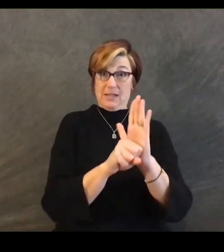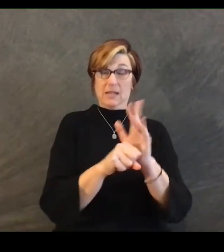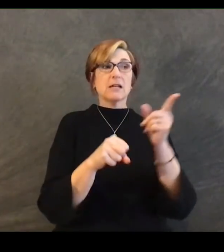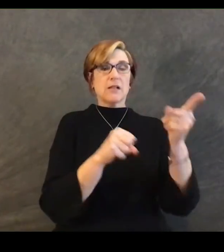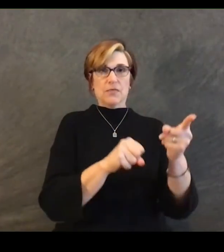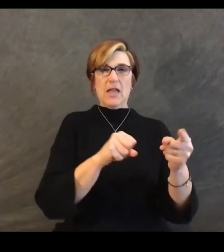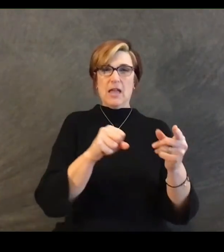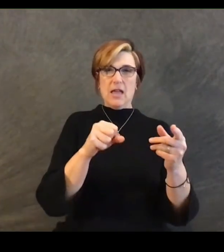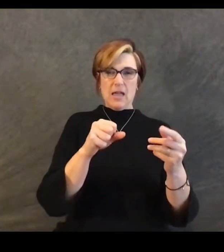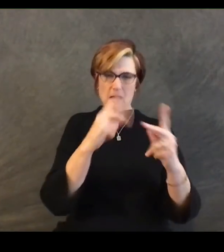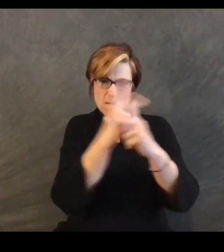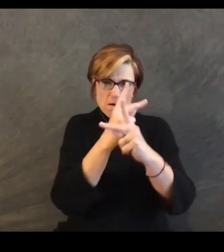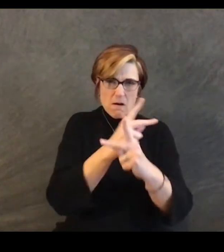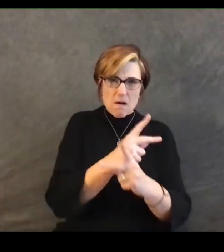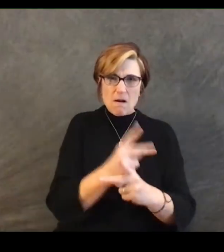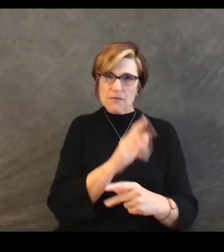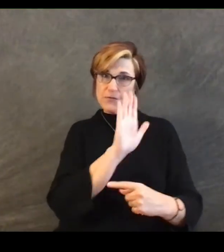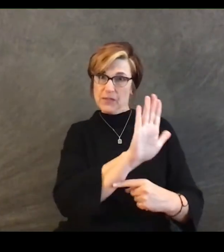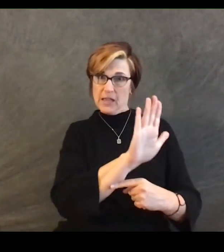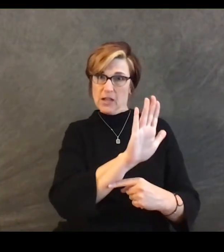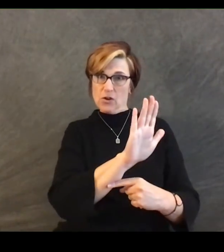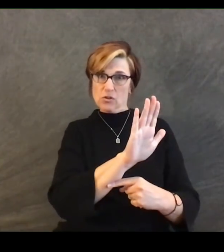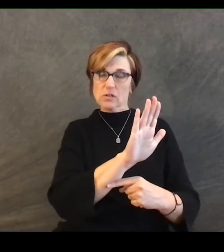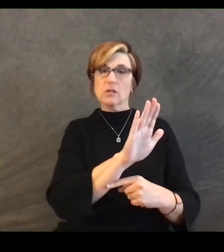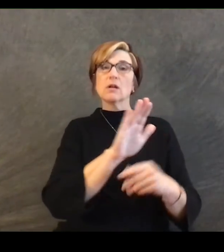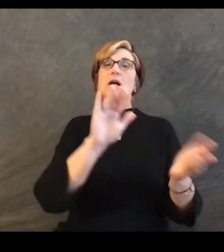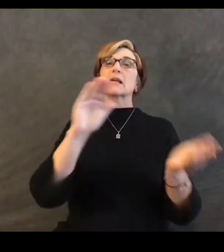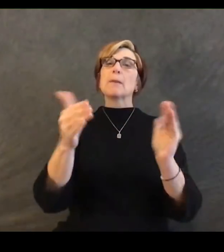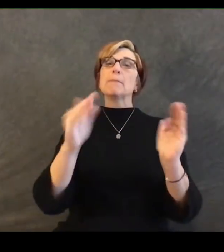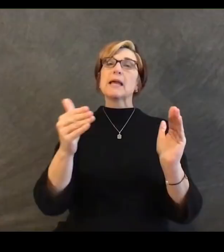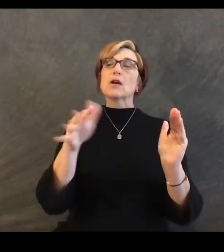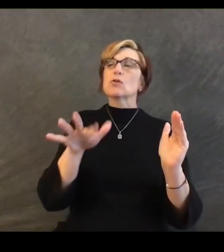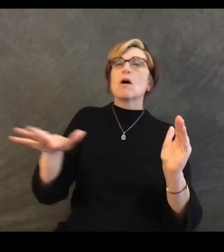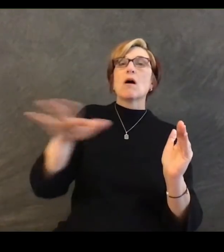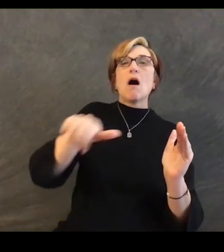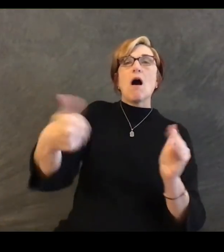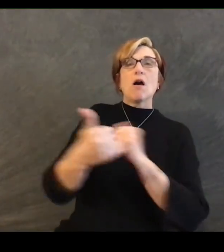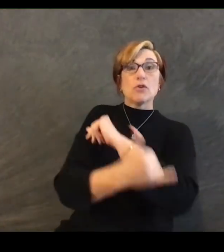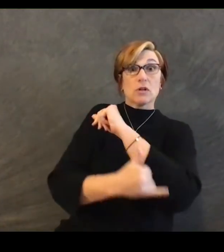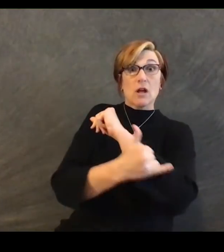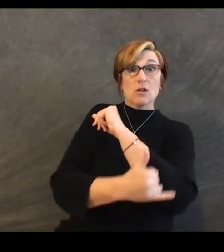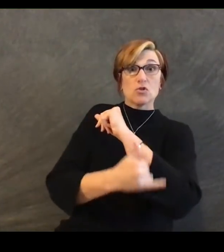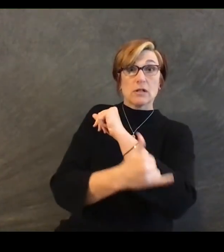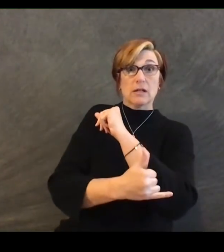experience around the globe to really understand how this information that we